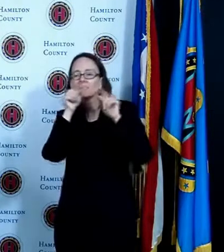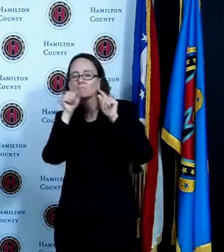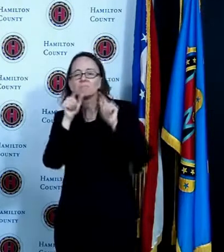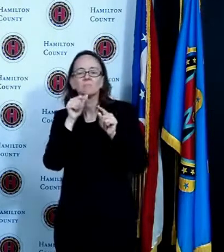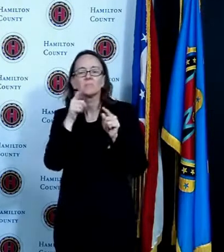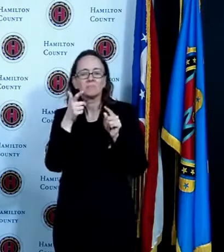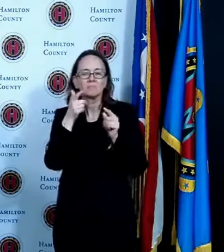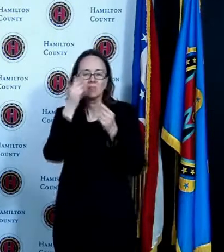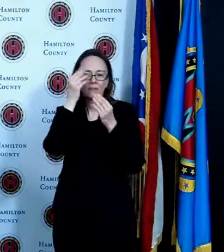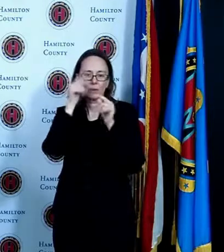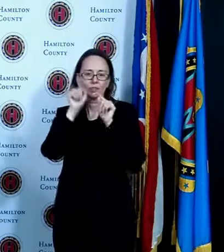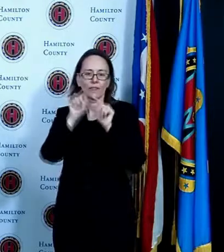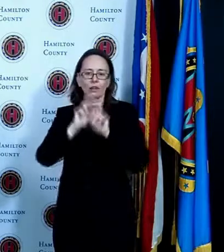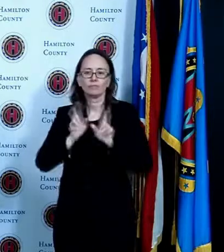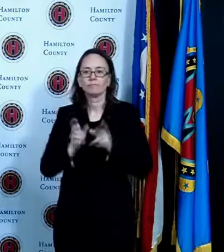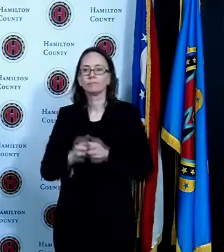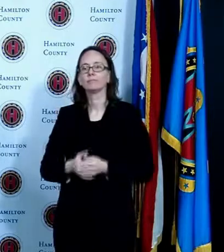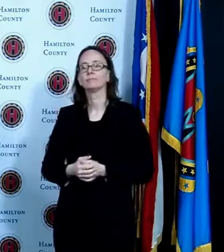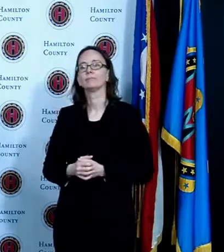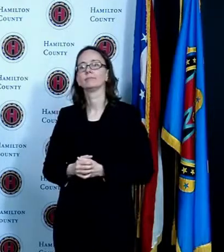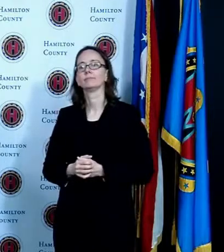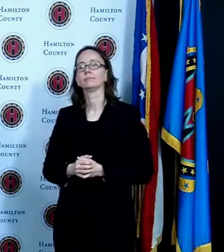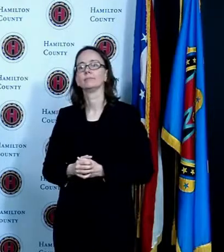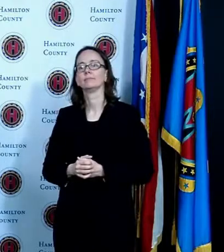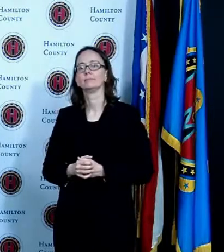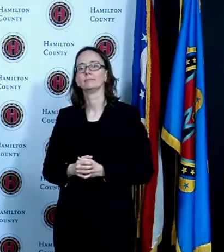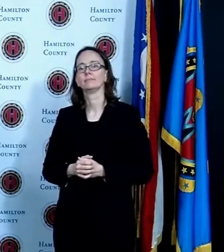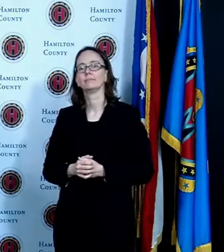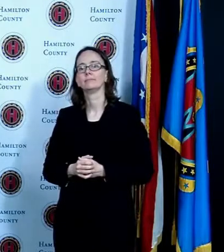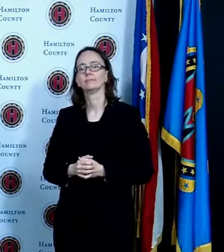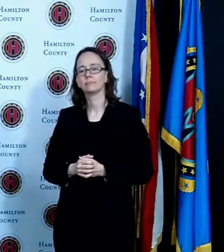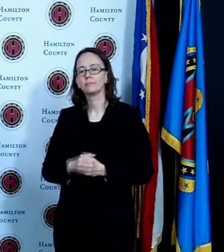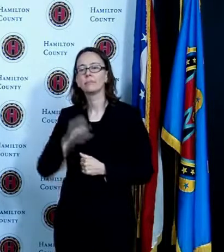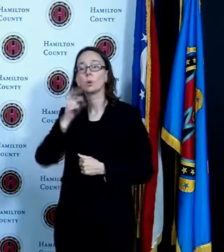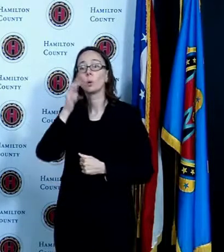that the Ohio Department of Health is doing some free testing or no-cost